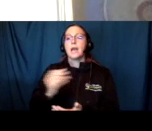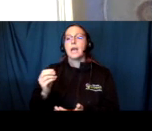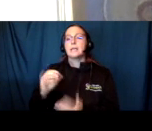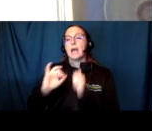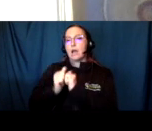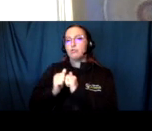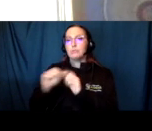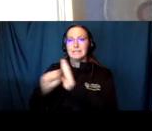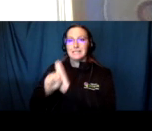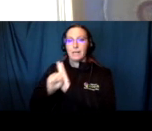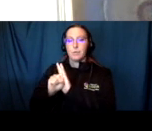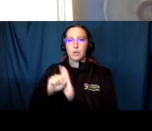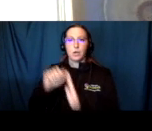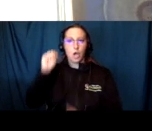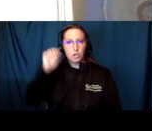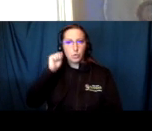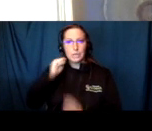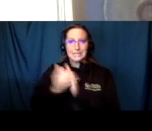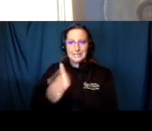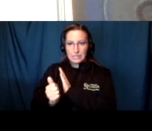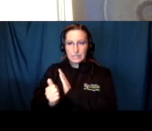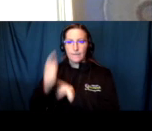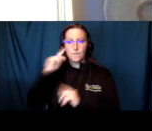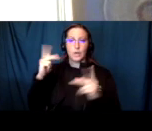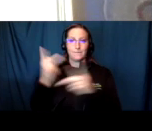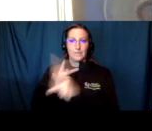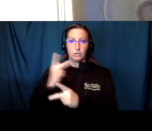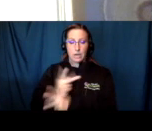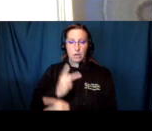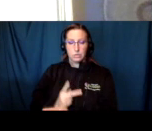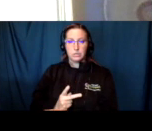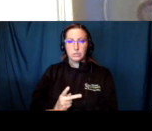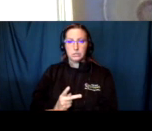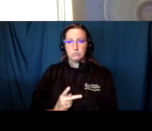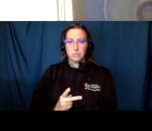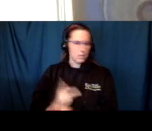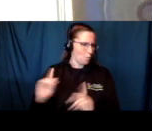auditory skills to figure out where uh where to start. So where you